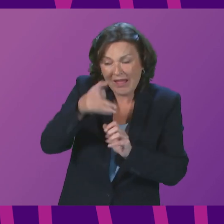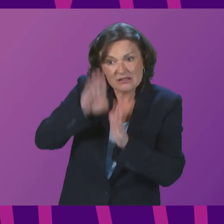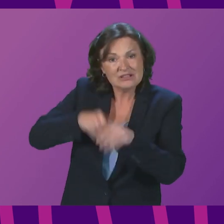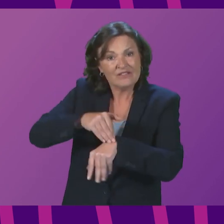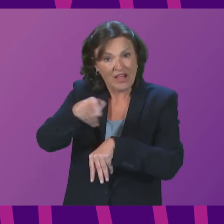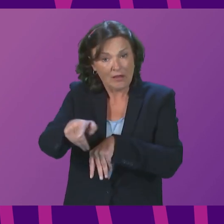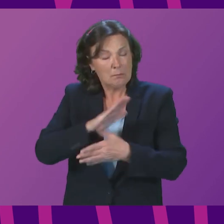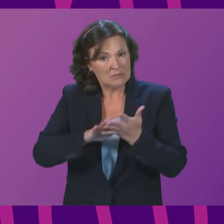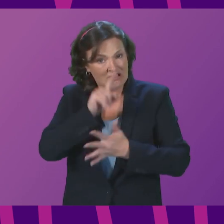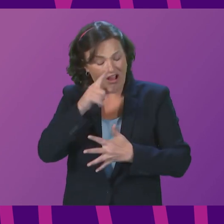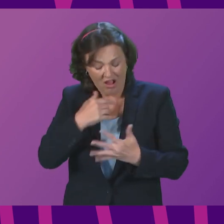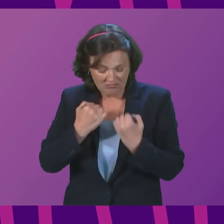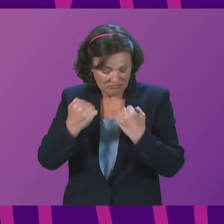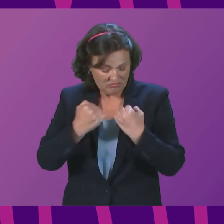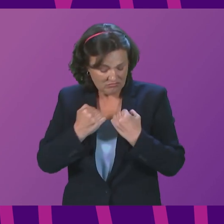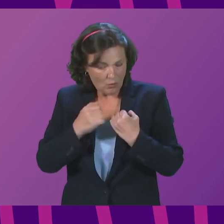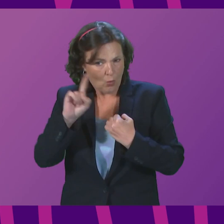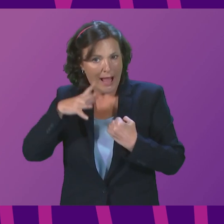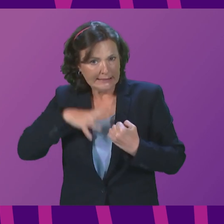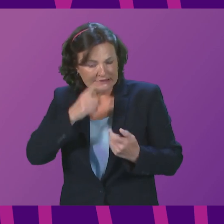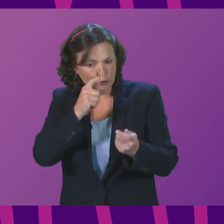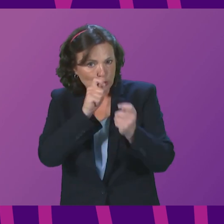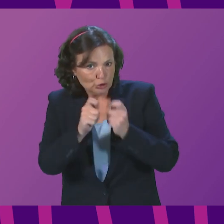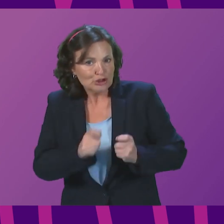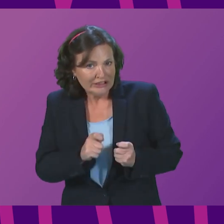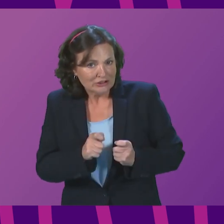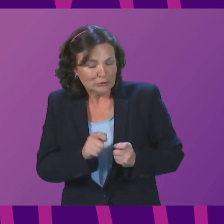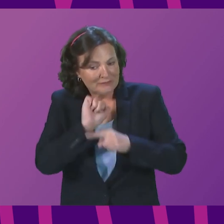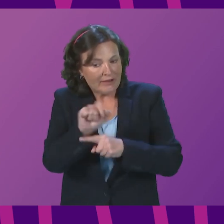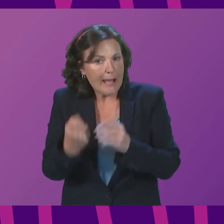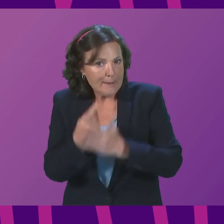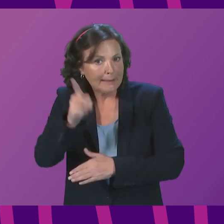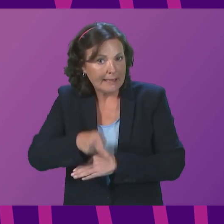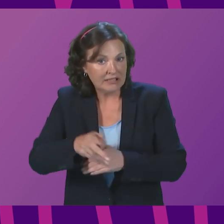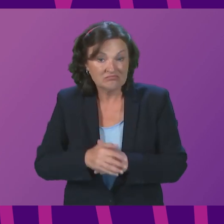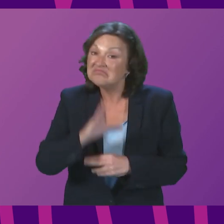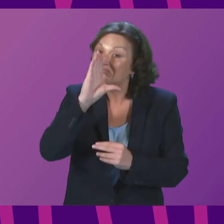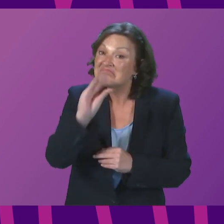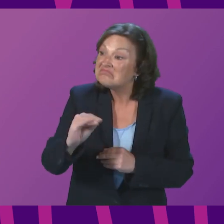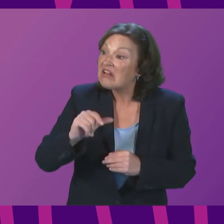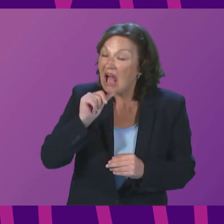I can reflect on what changes are needed. I do not in any way shy away from that.